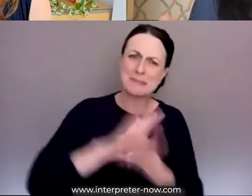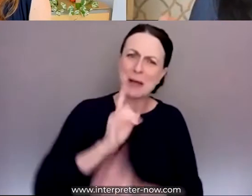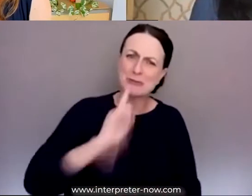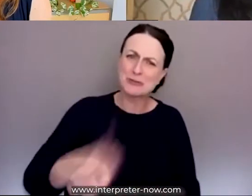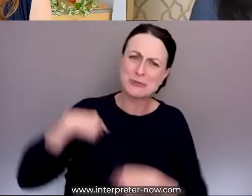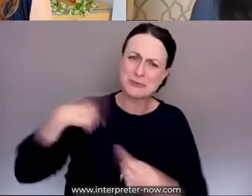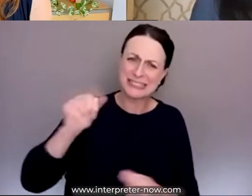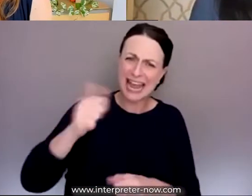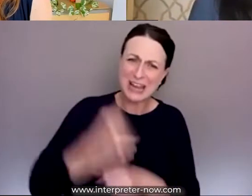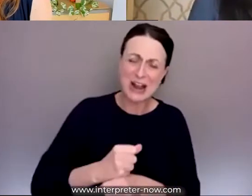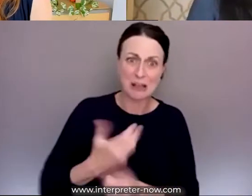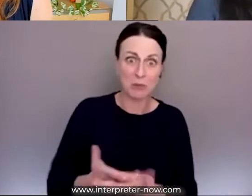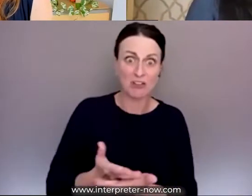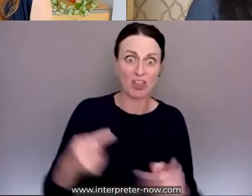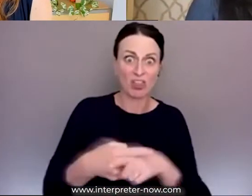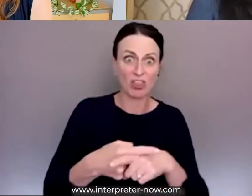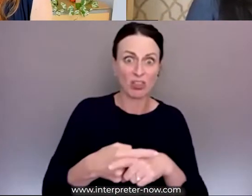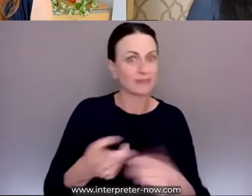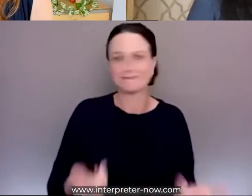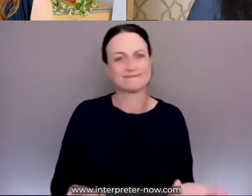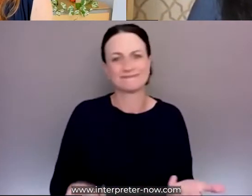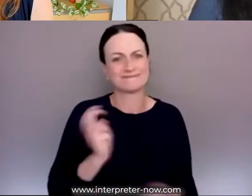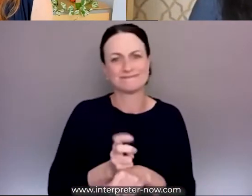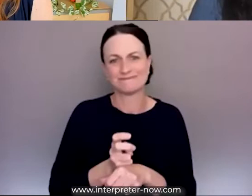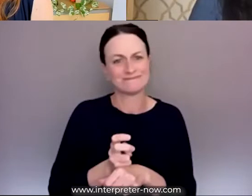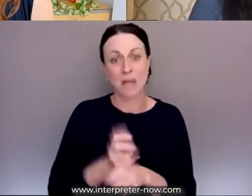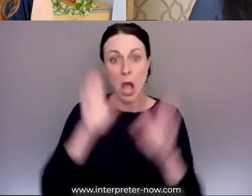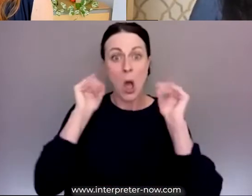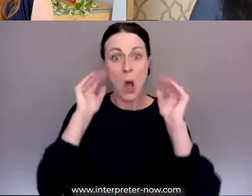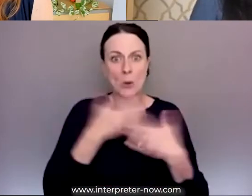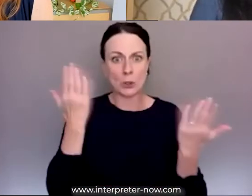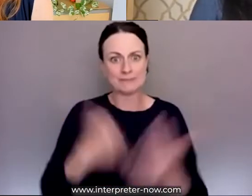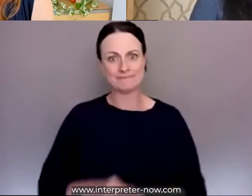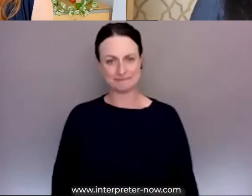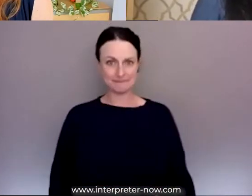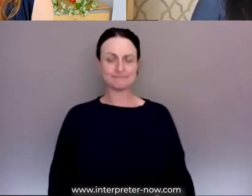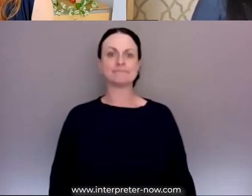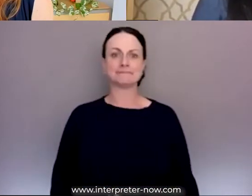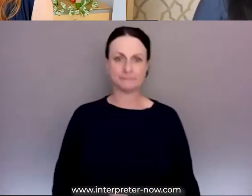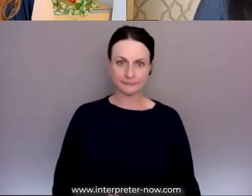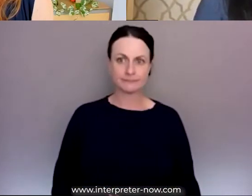last 10 years. There's not a lot of hope. I shouldn't say that.